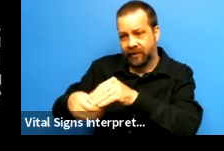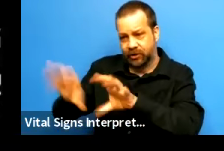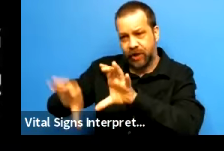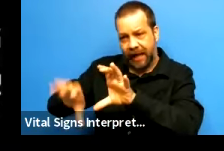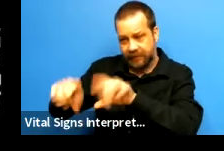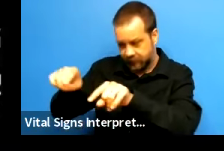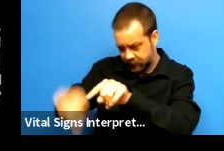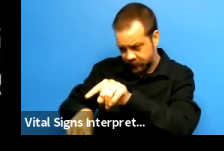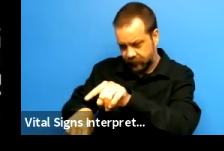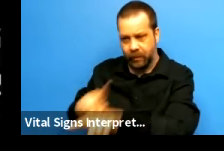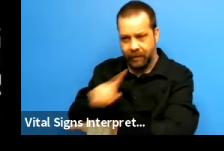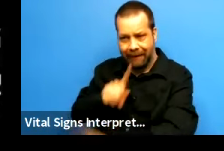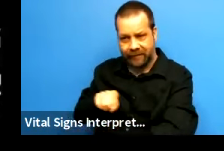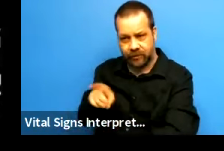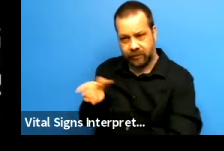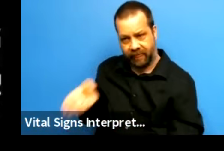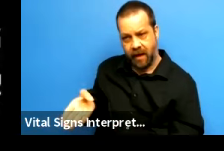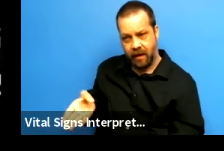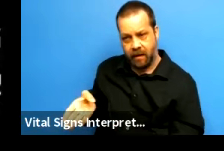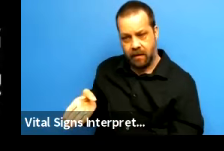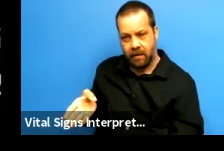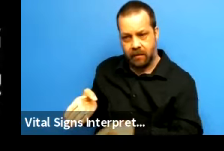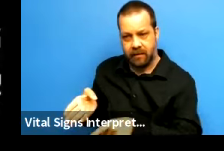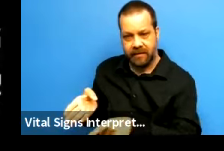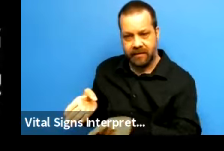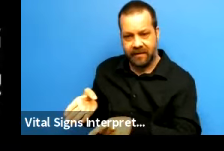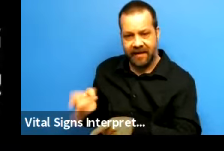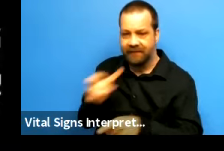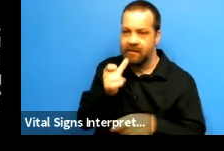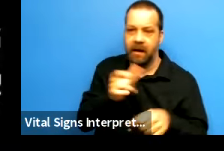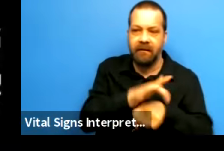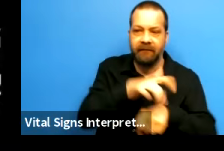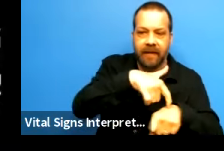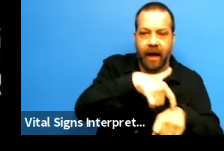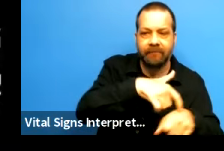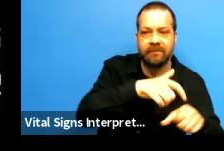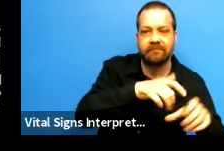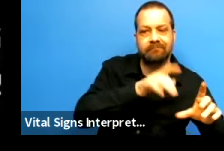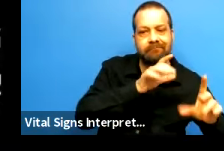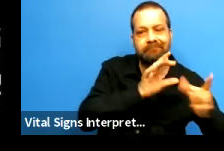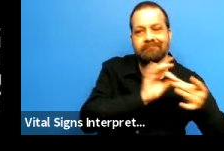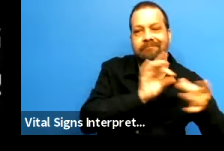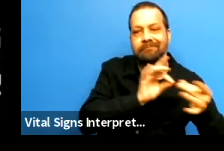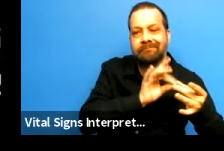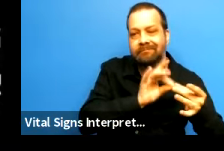via e-mail if you have any questions about today's session or anything we're speaking on